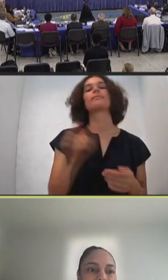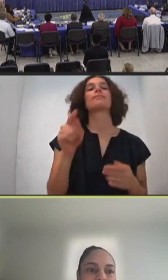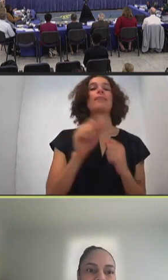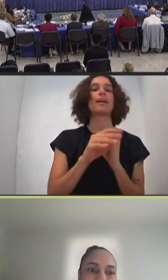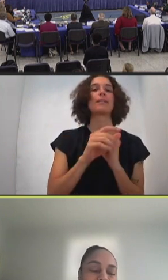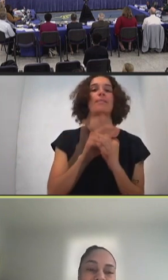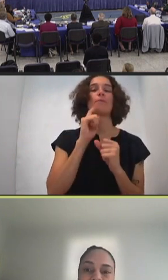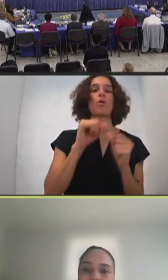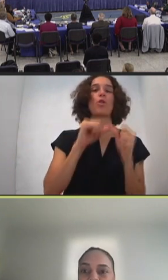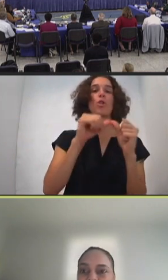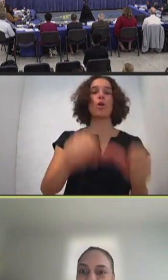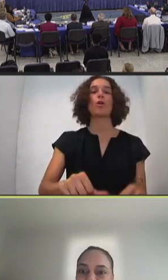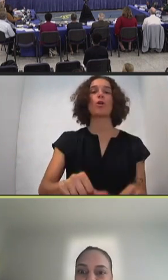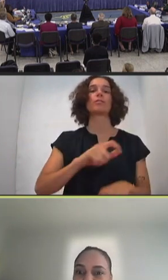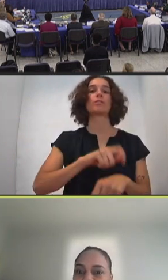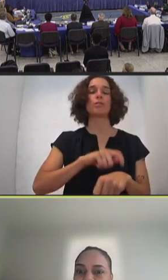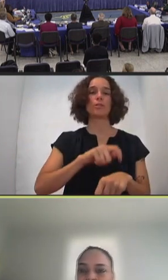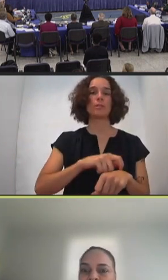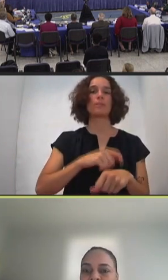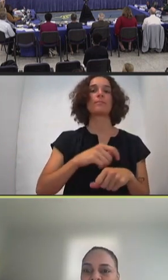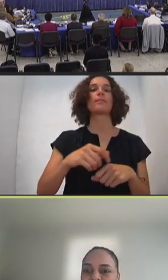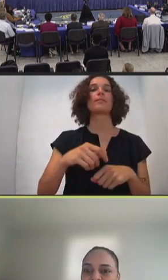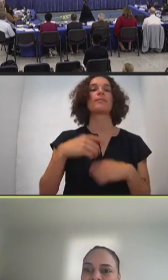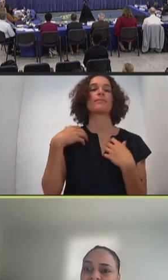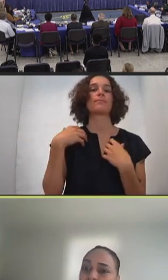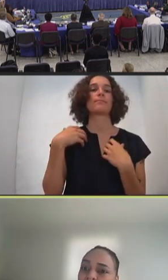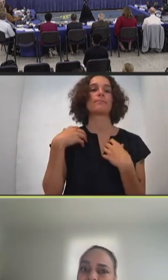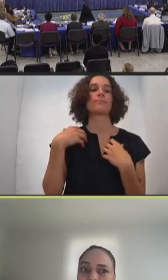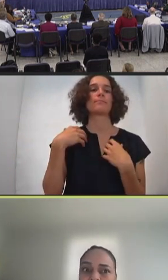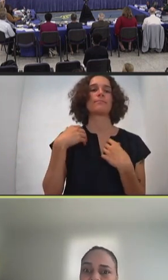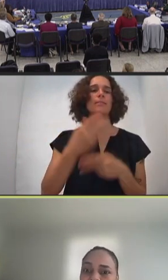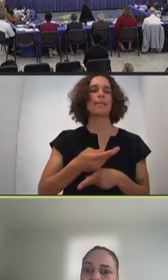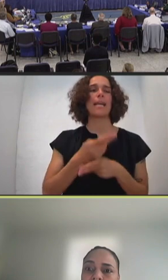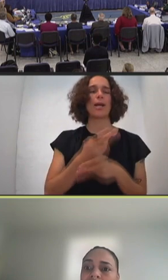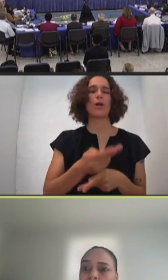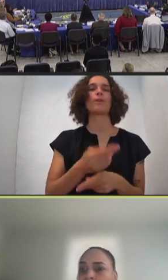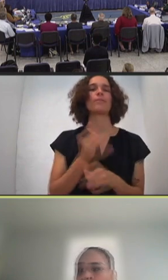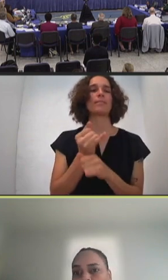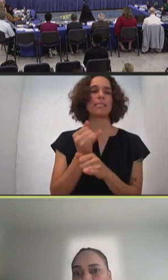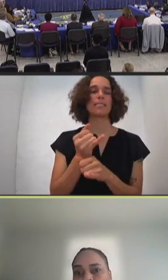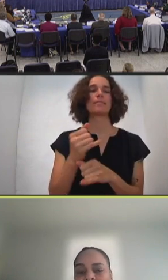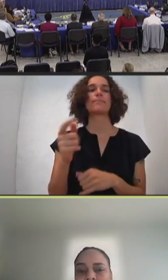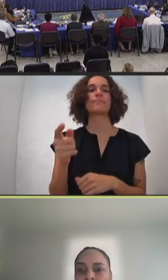for activities,' less "Under the weather.'" And then speaking directly to healthcare providers